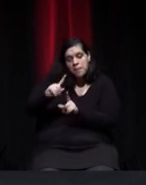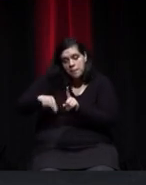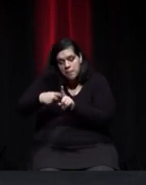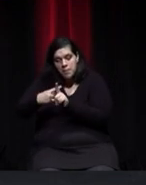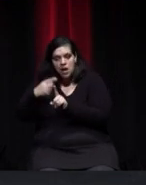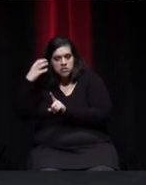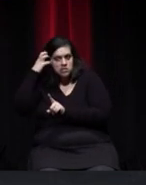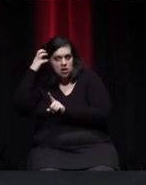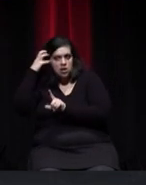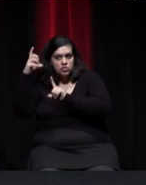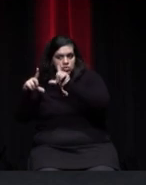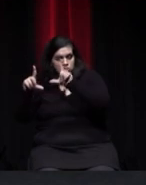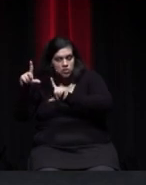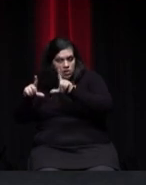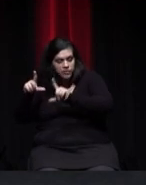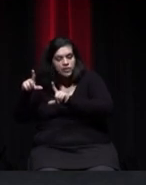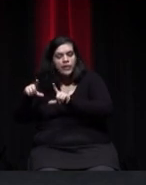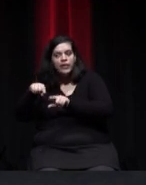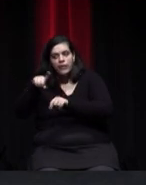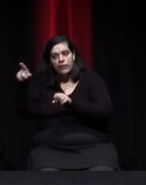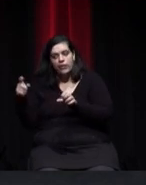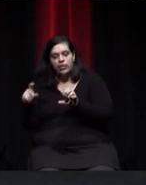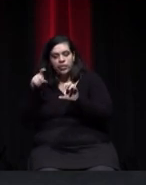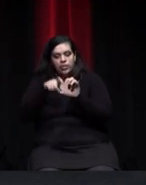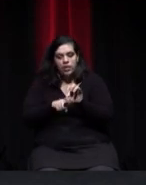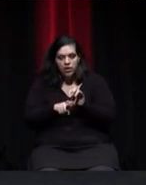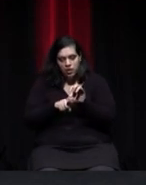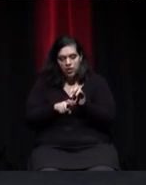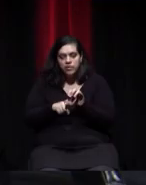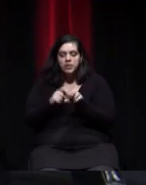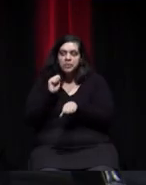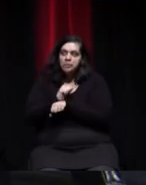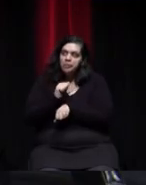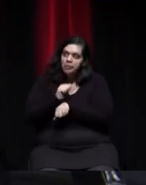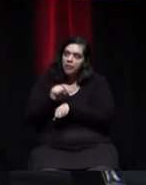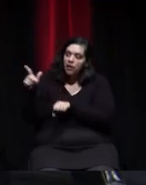that are dependent on these public concessions Christian's mentioned and, therefore,